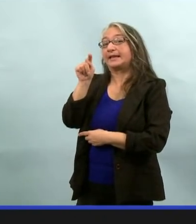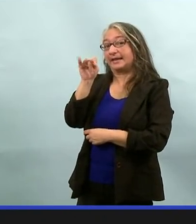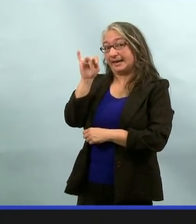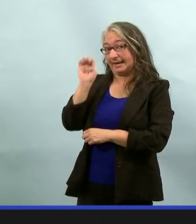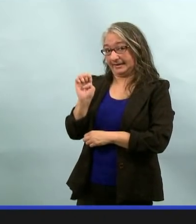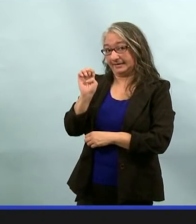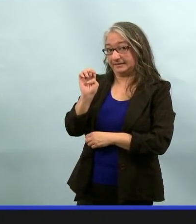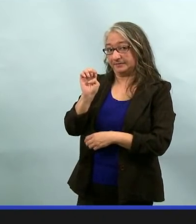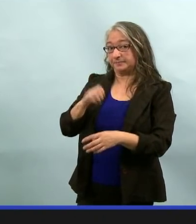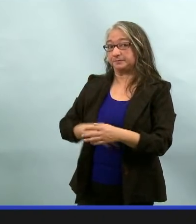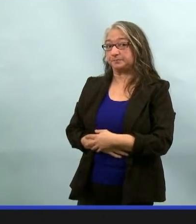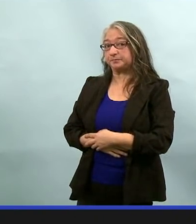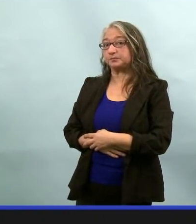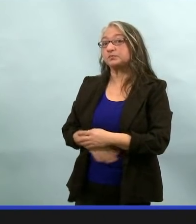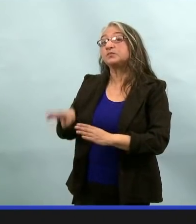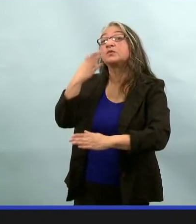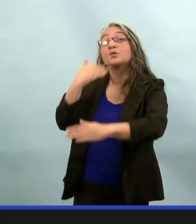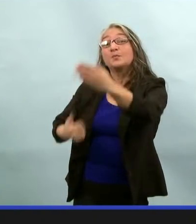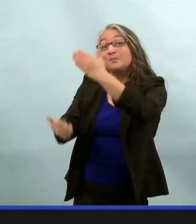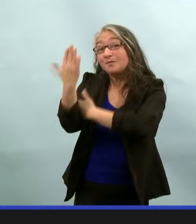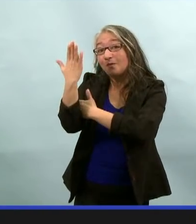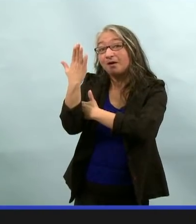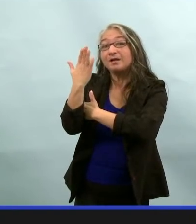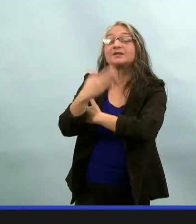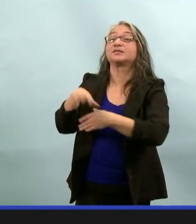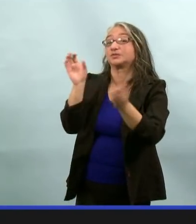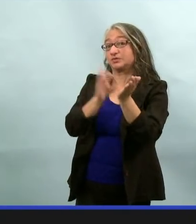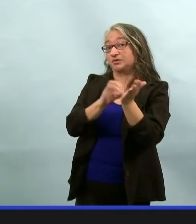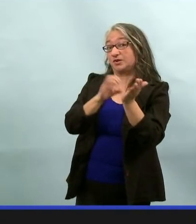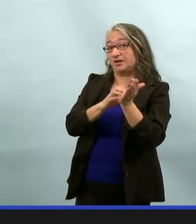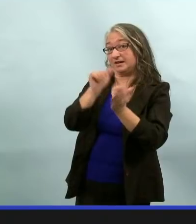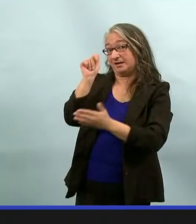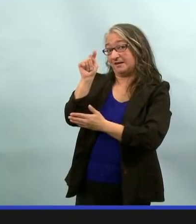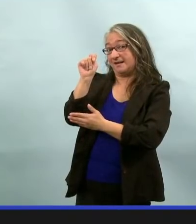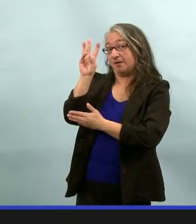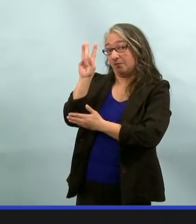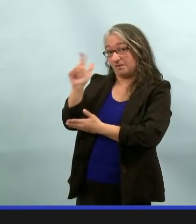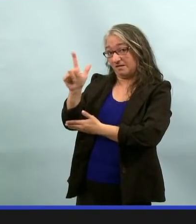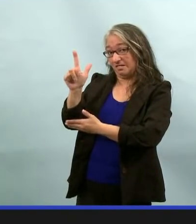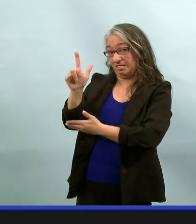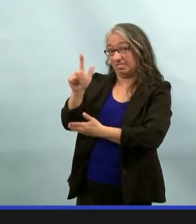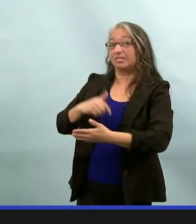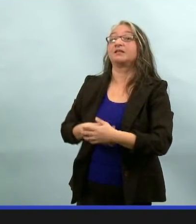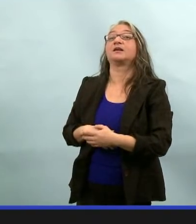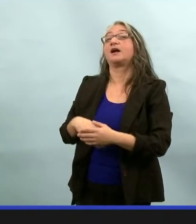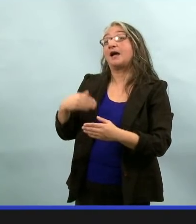good morning dr atwell we have one omicron case in the province we don't know when the infected